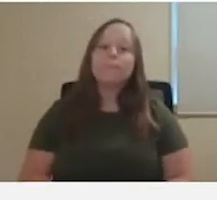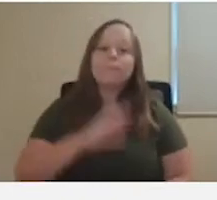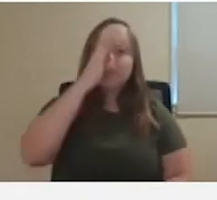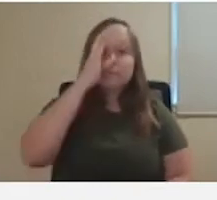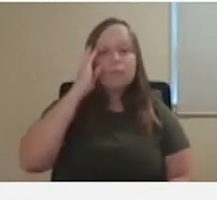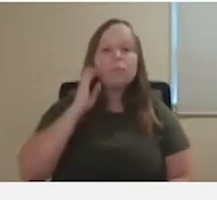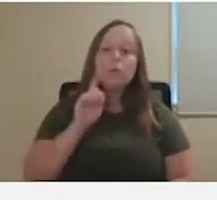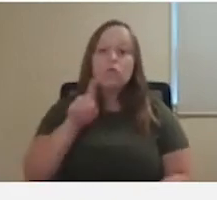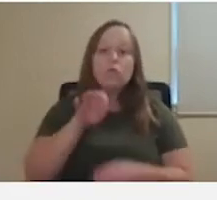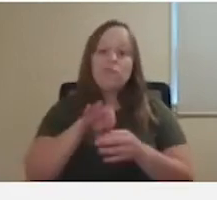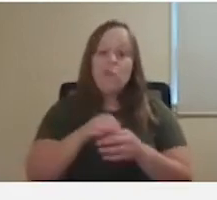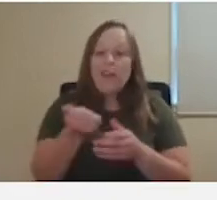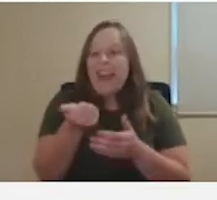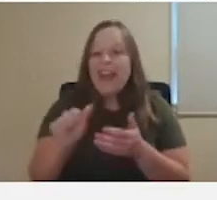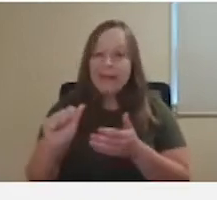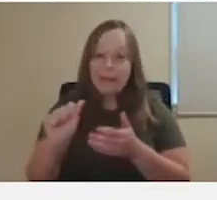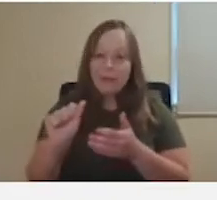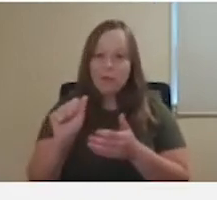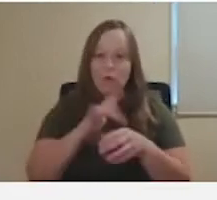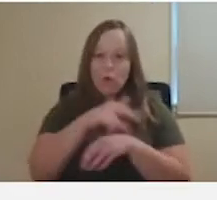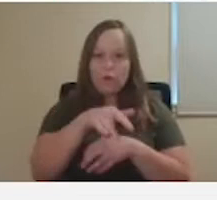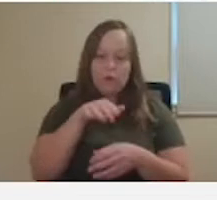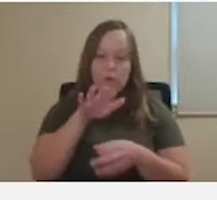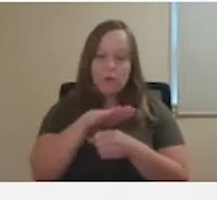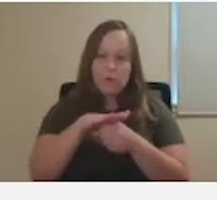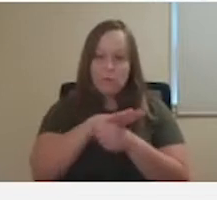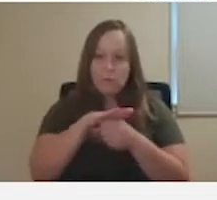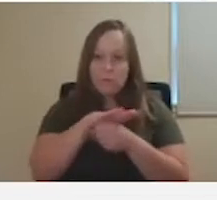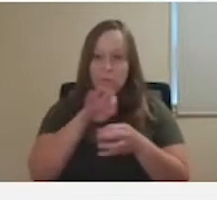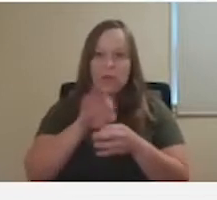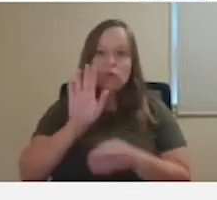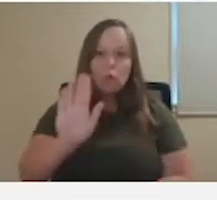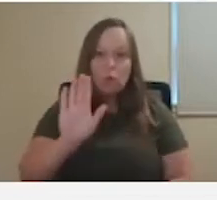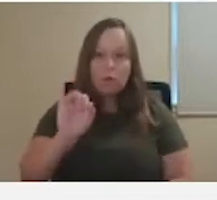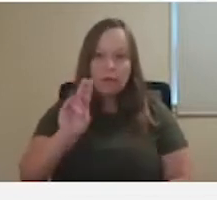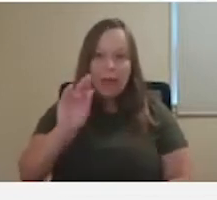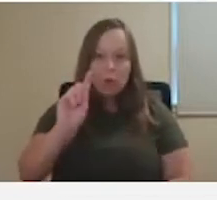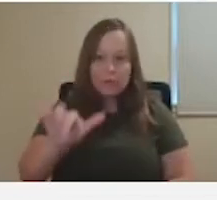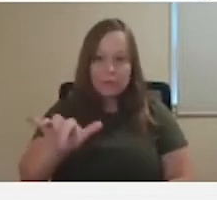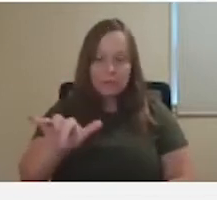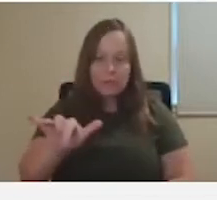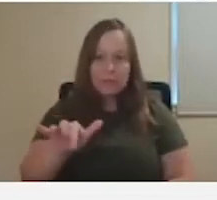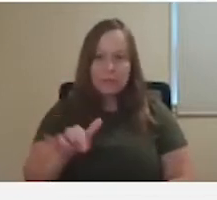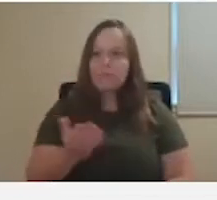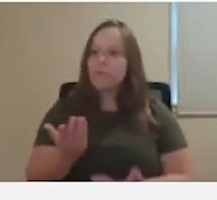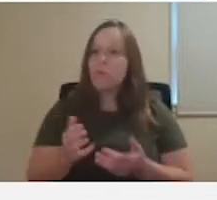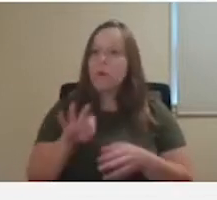You can vote at any early polling place in your county. So unlike on Election Day, when you